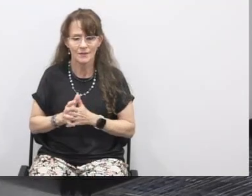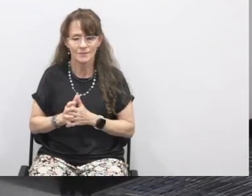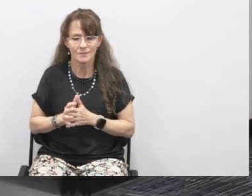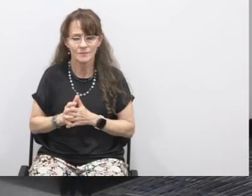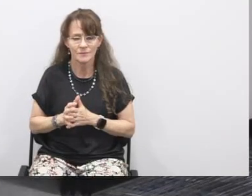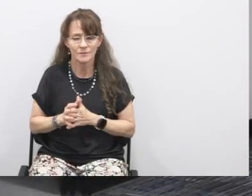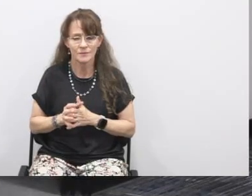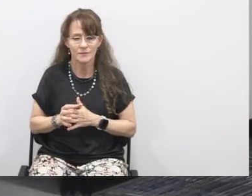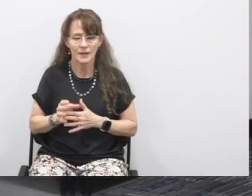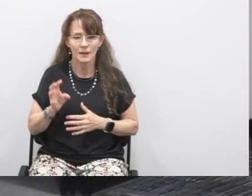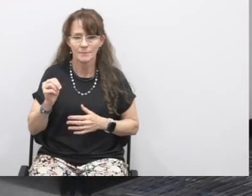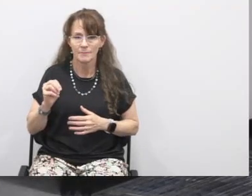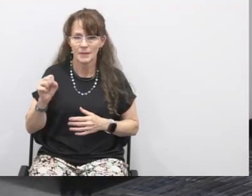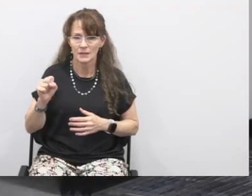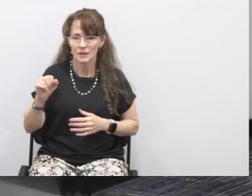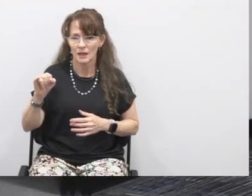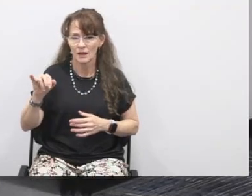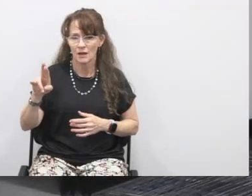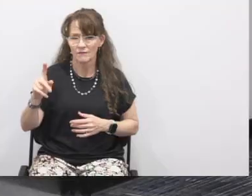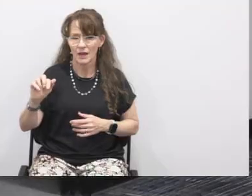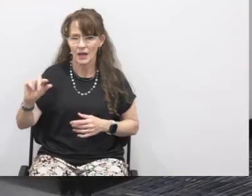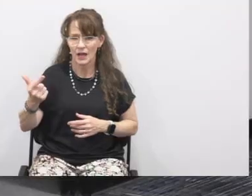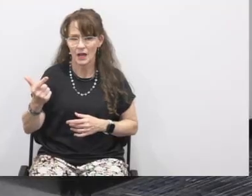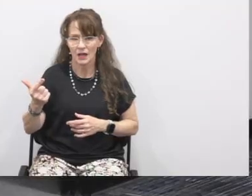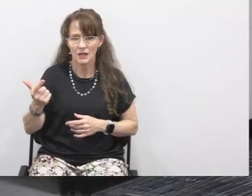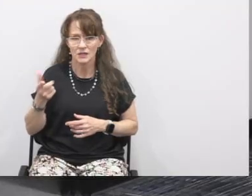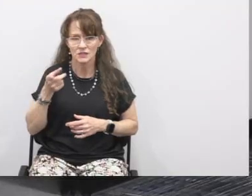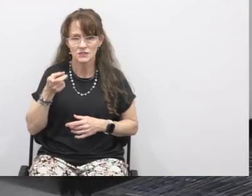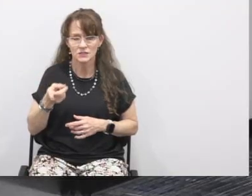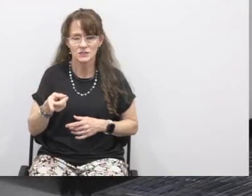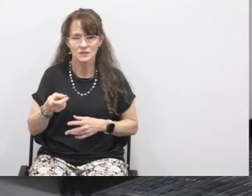Ms. Irving, she's very, very accessible